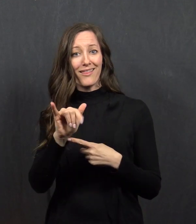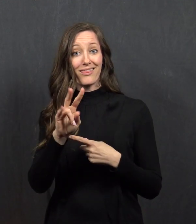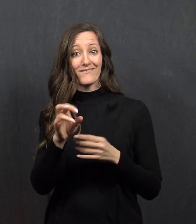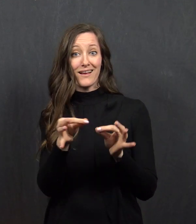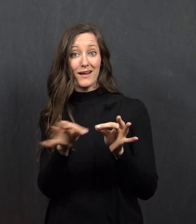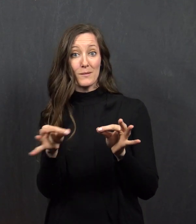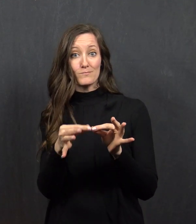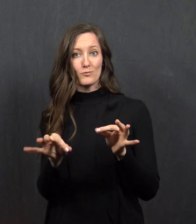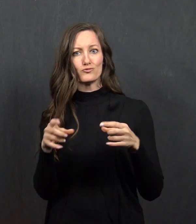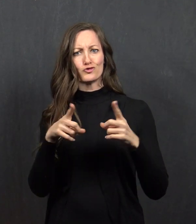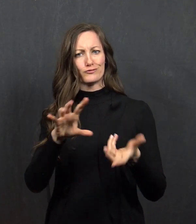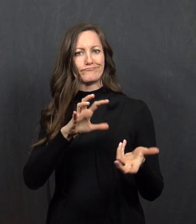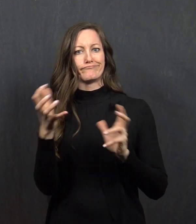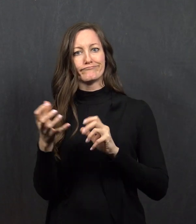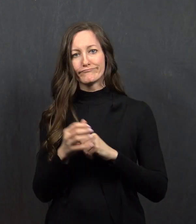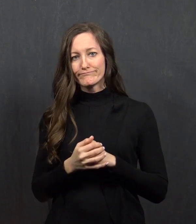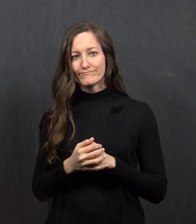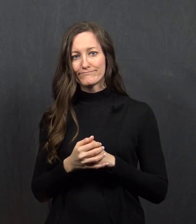3) Provide real-time captioning during disasters.